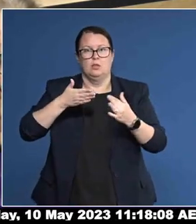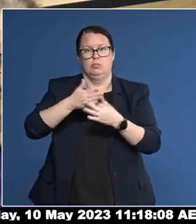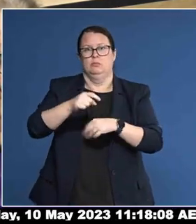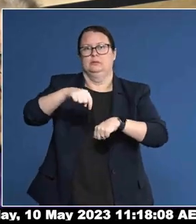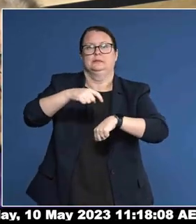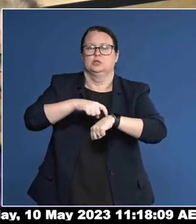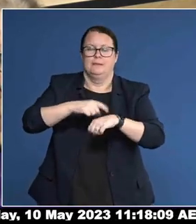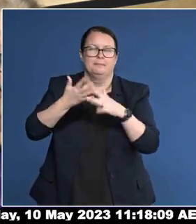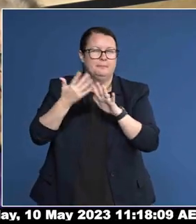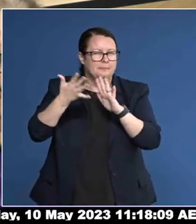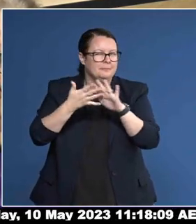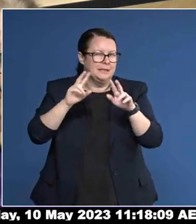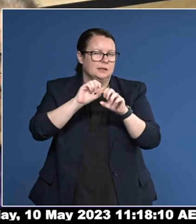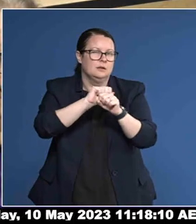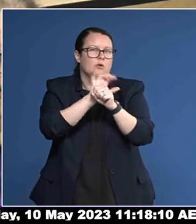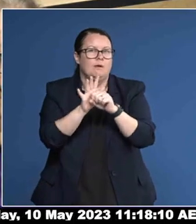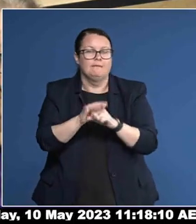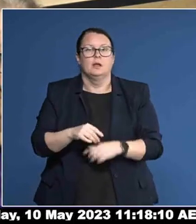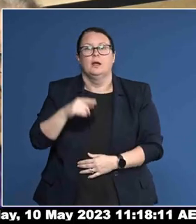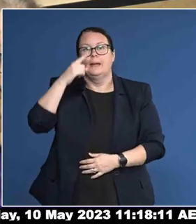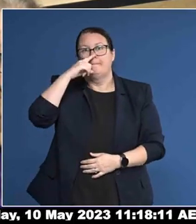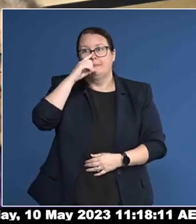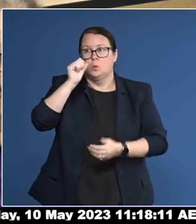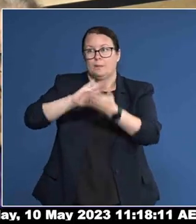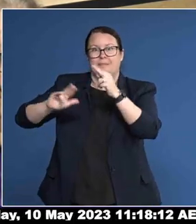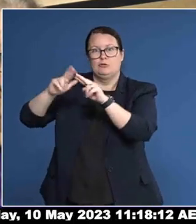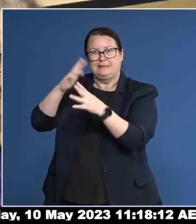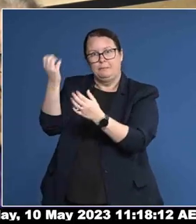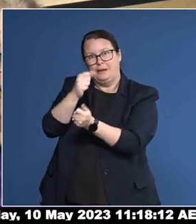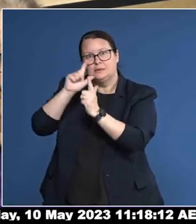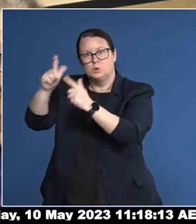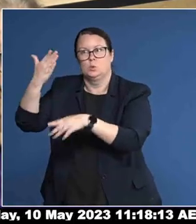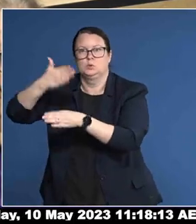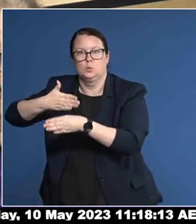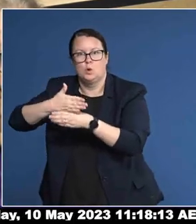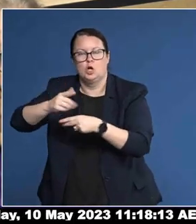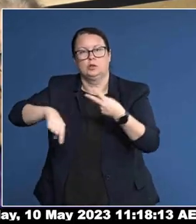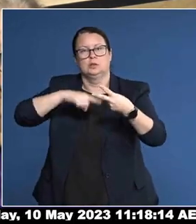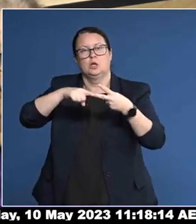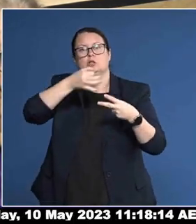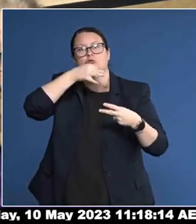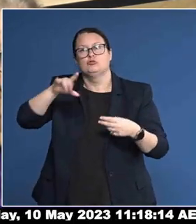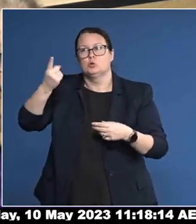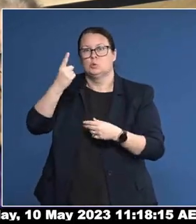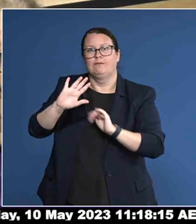'... children of essential workers, children who lived in designated Indigenous communities and vulnerable students could attend school.'